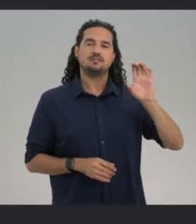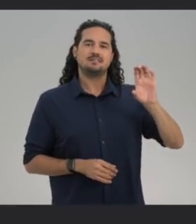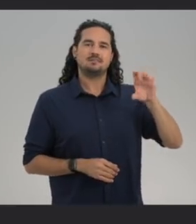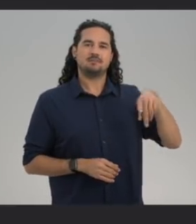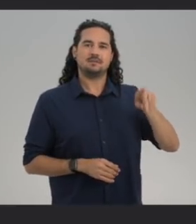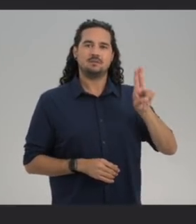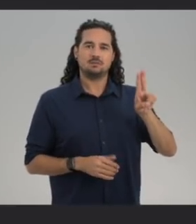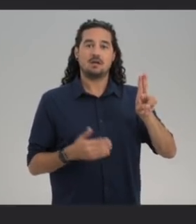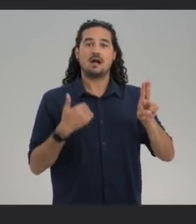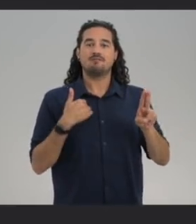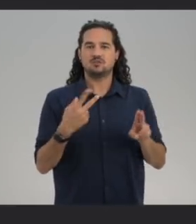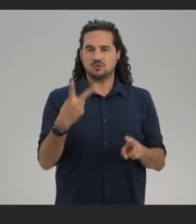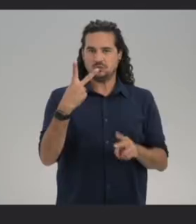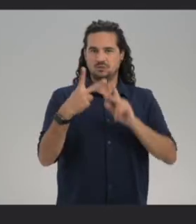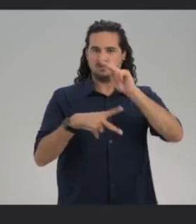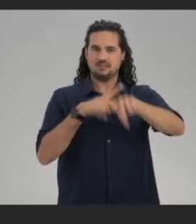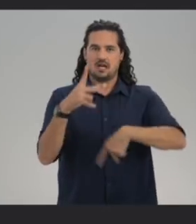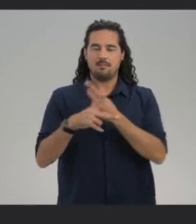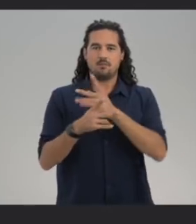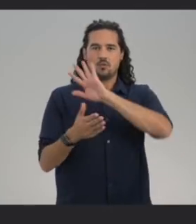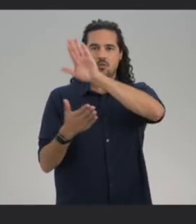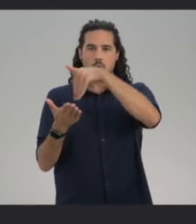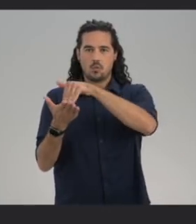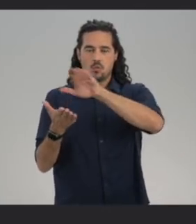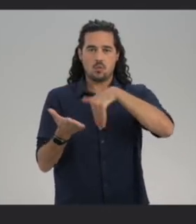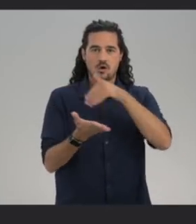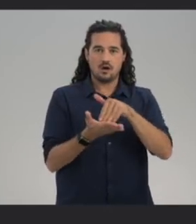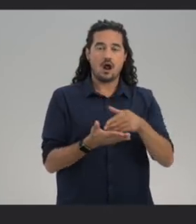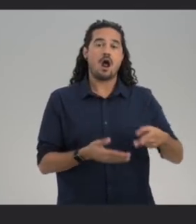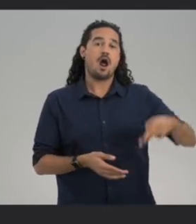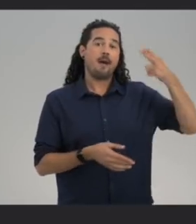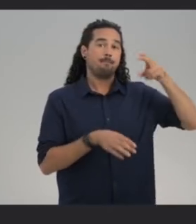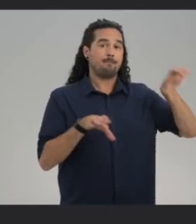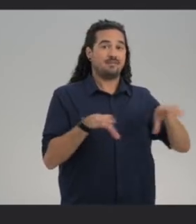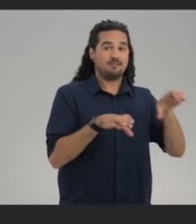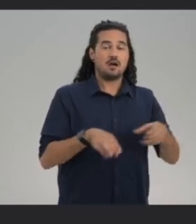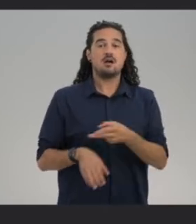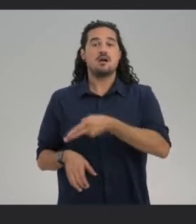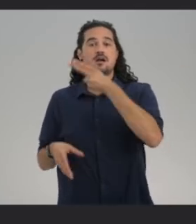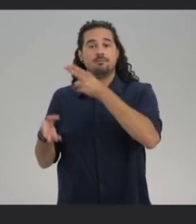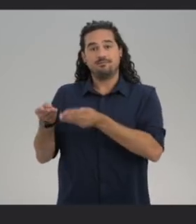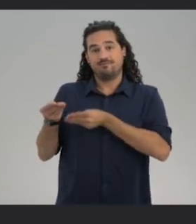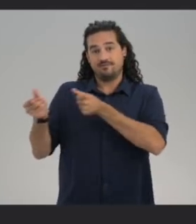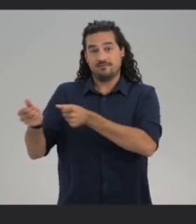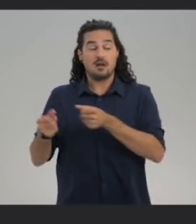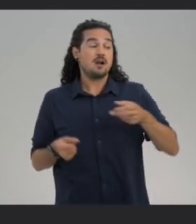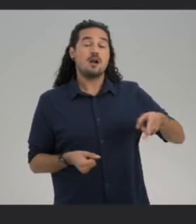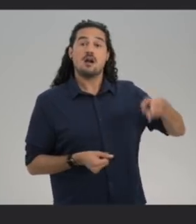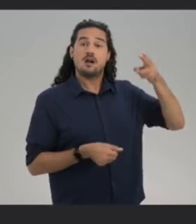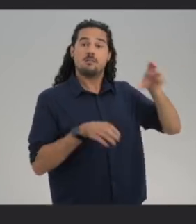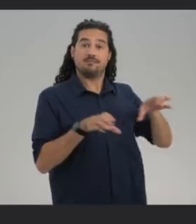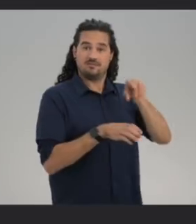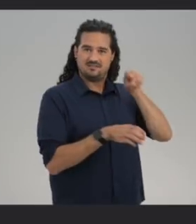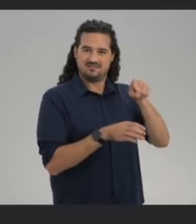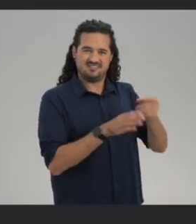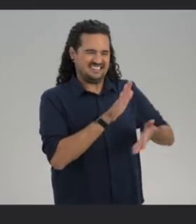which features two types of cores: high-performance and high-efficiency. Each performance core is designed to run a single task, or thread,